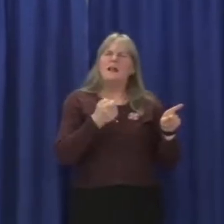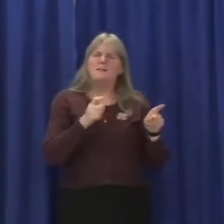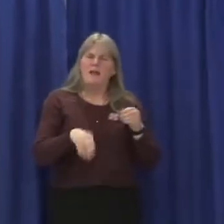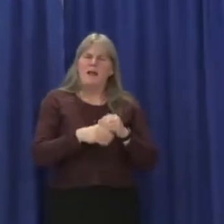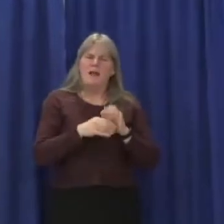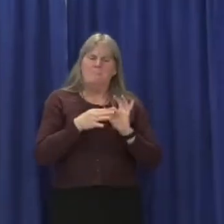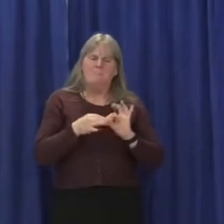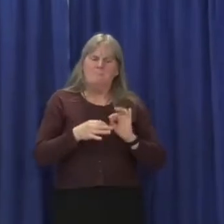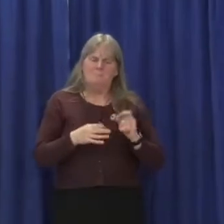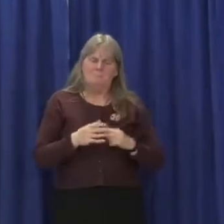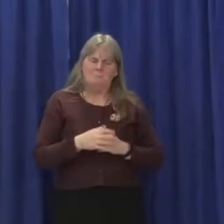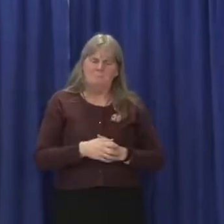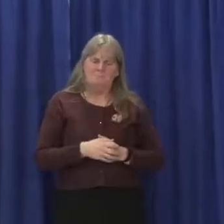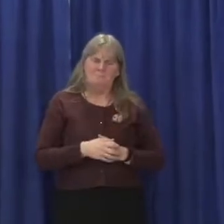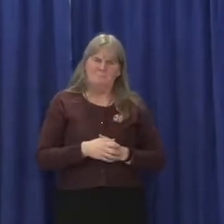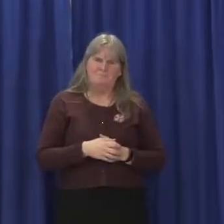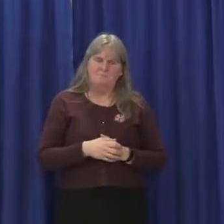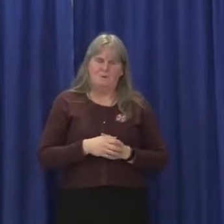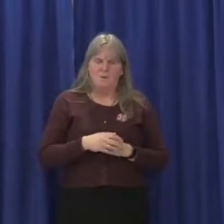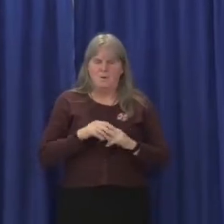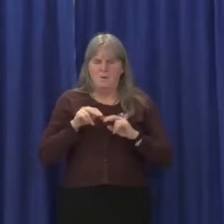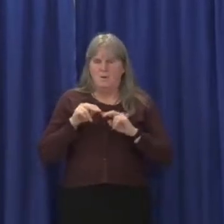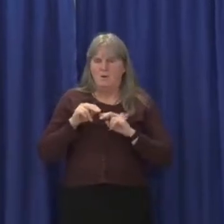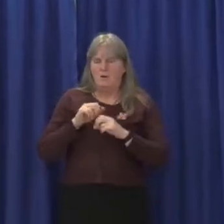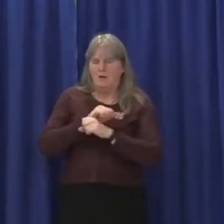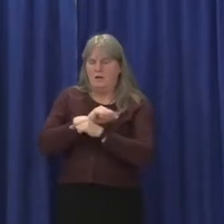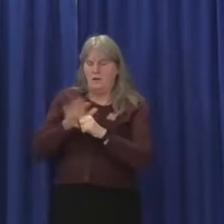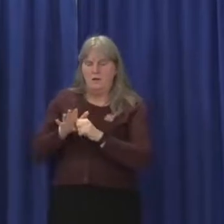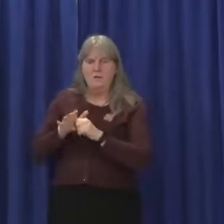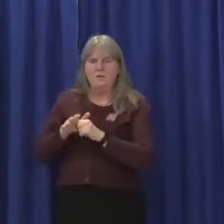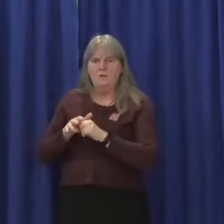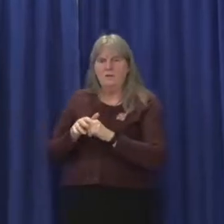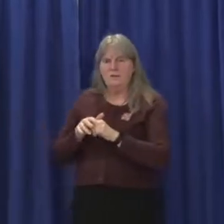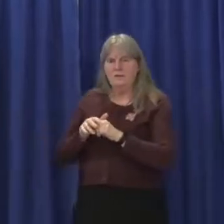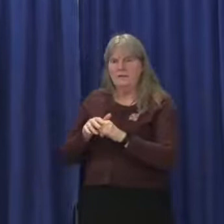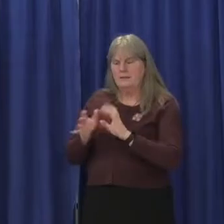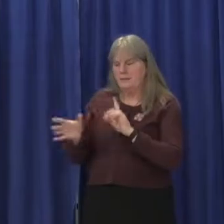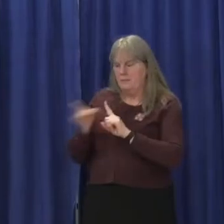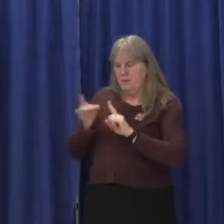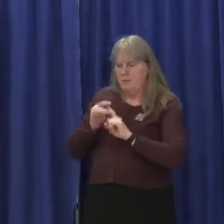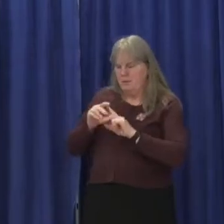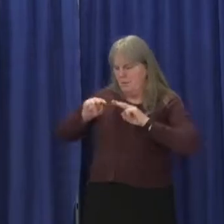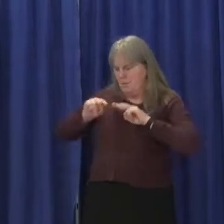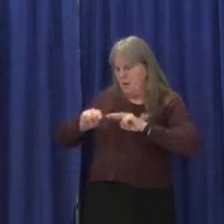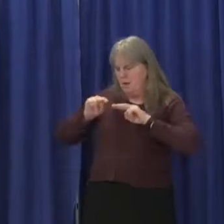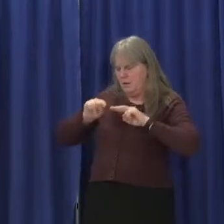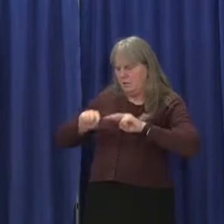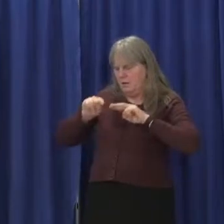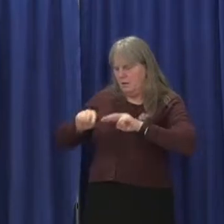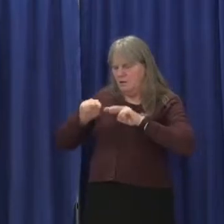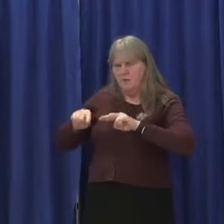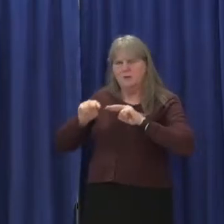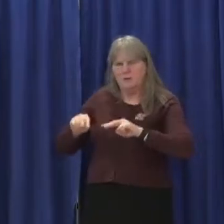about surveillance or tracking of disease and disease patterns. We're using the tracking that